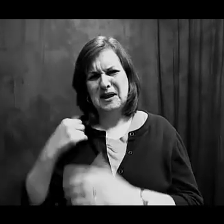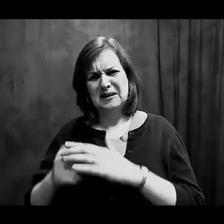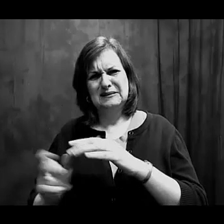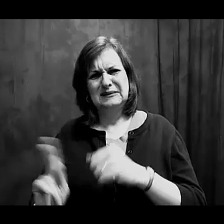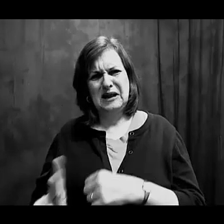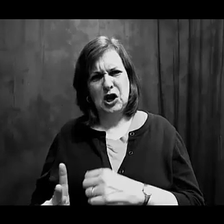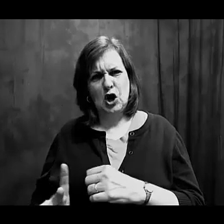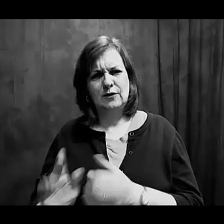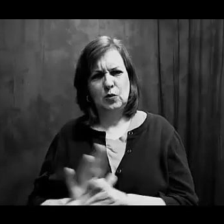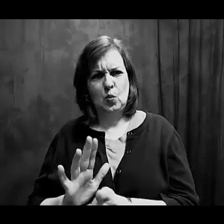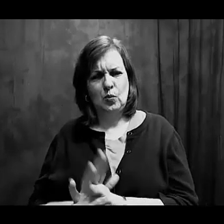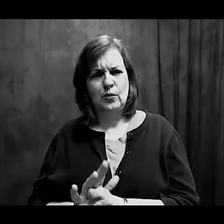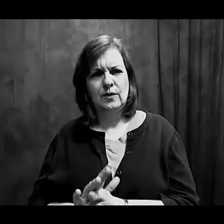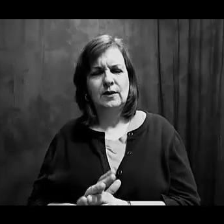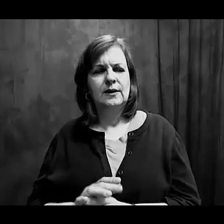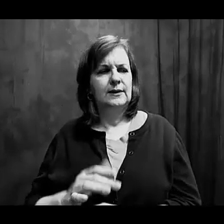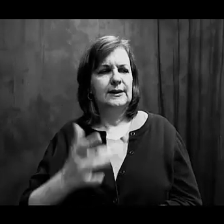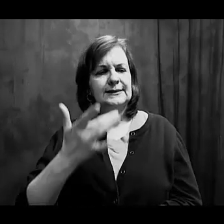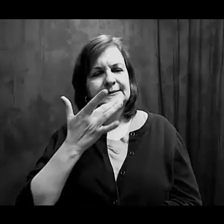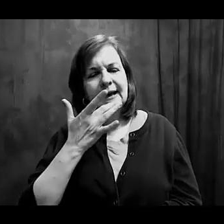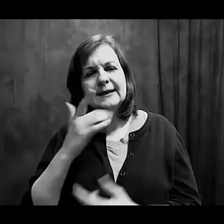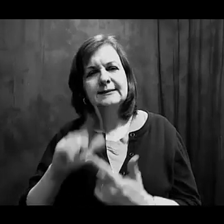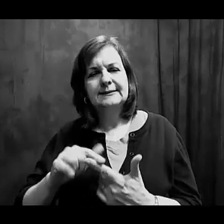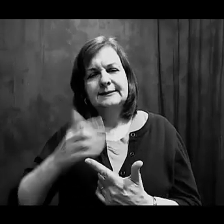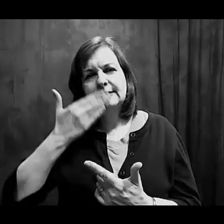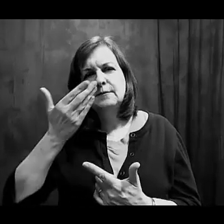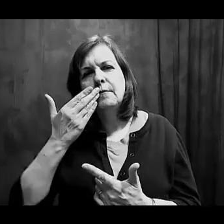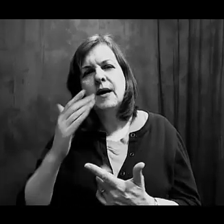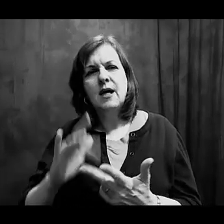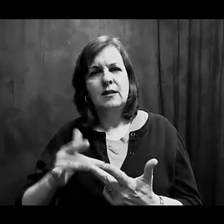sound site